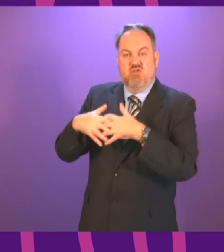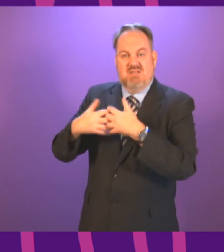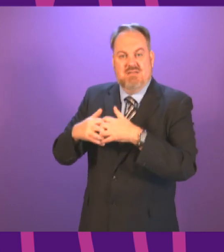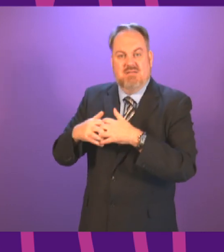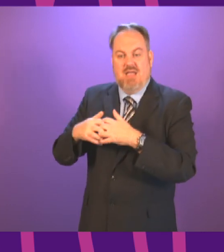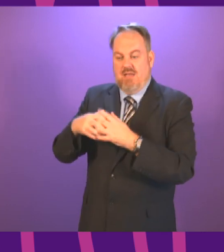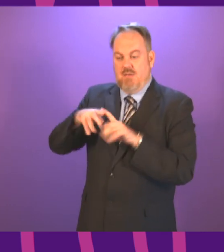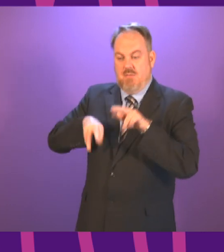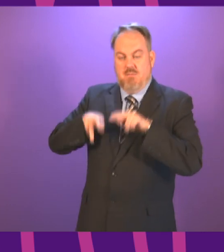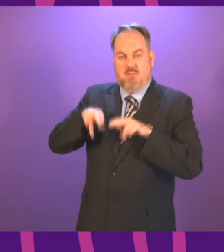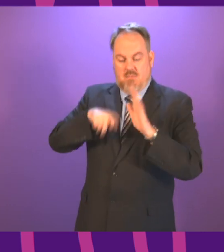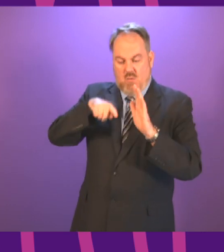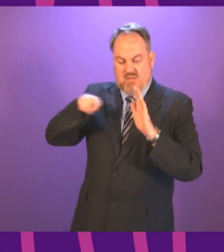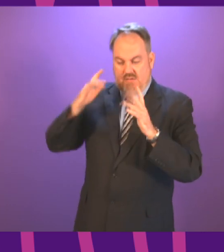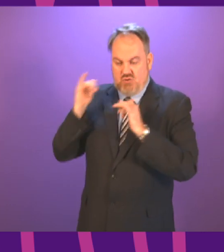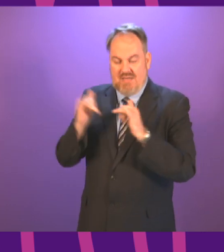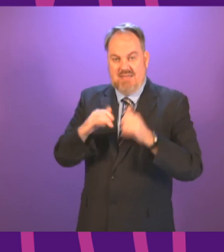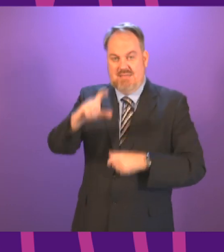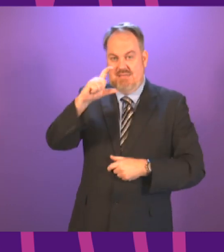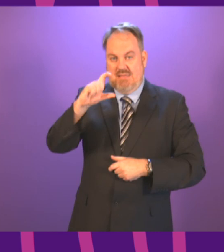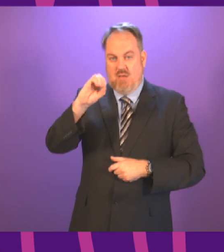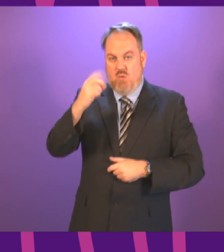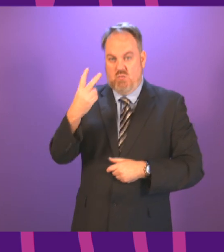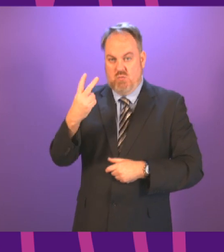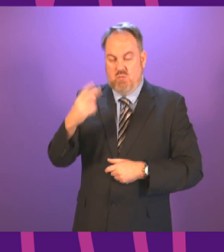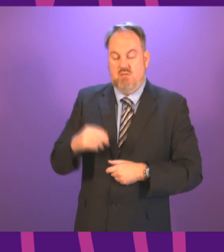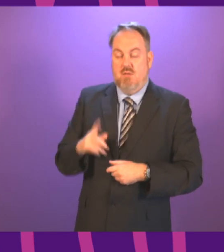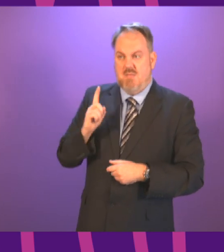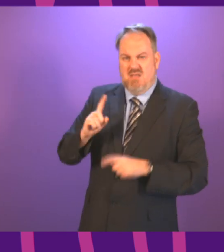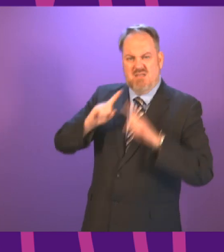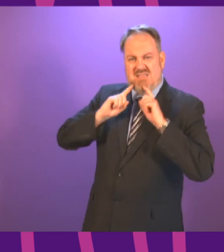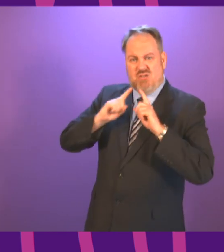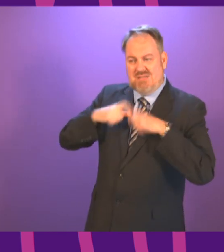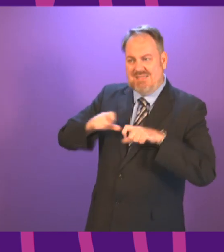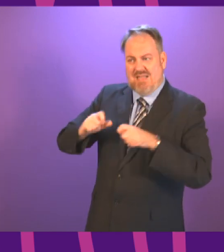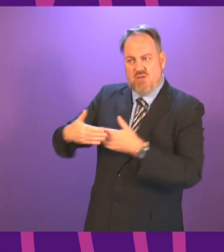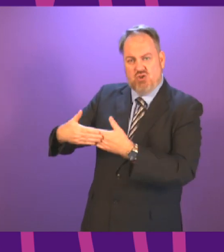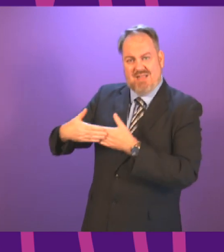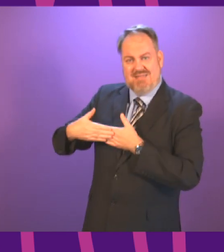CO2 monitors. However, teachers who were shielding earlier this year are still being told that